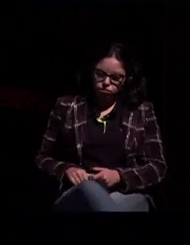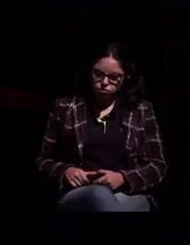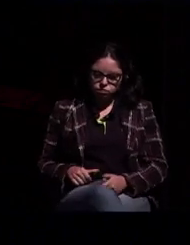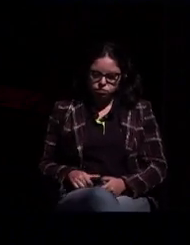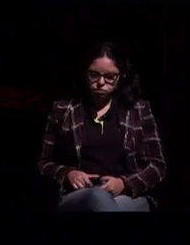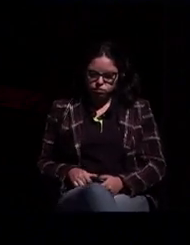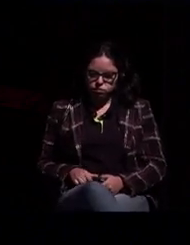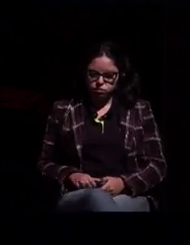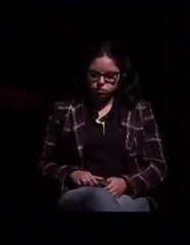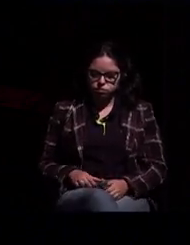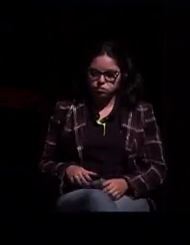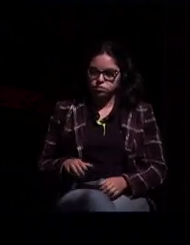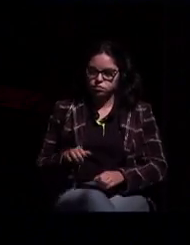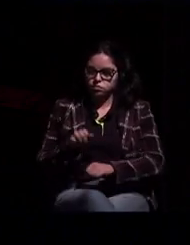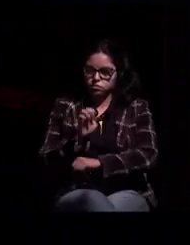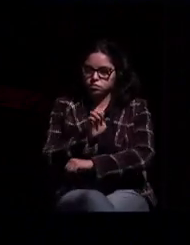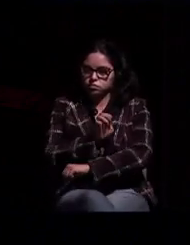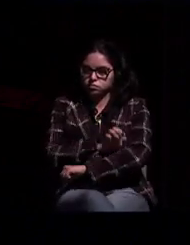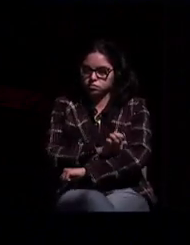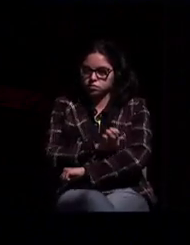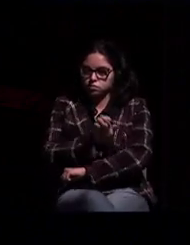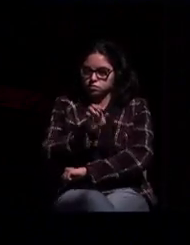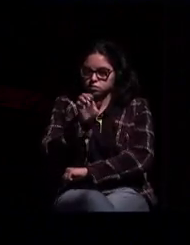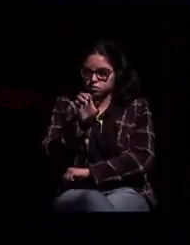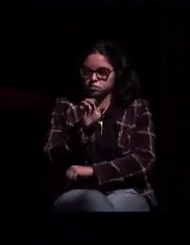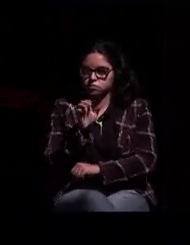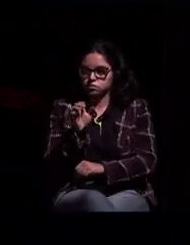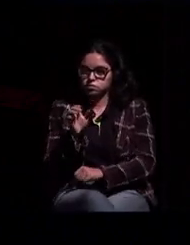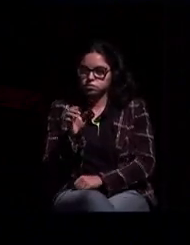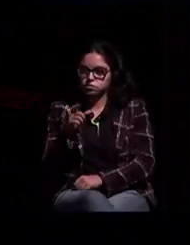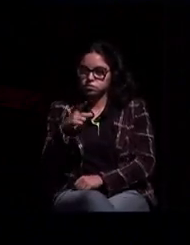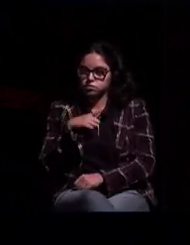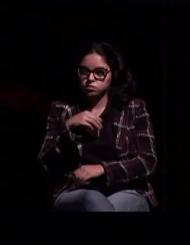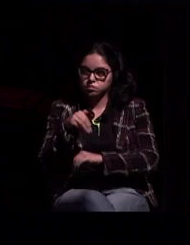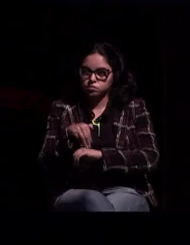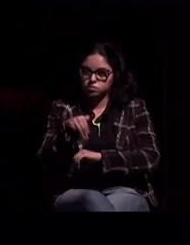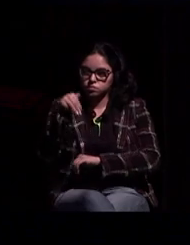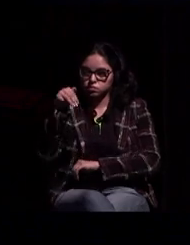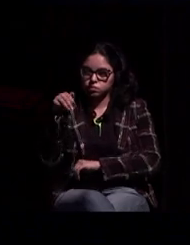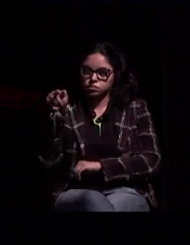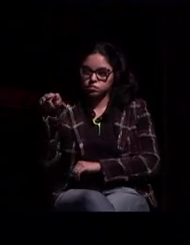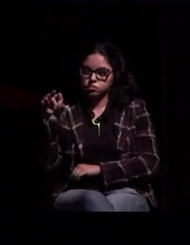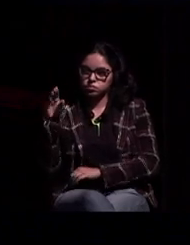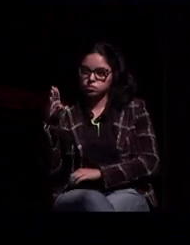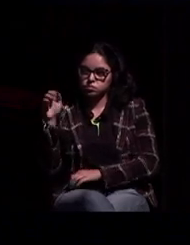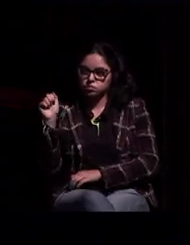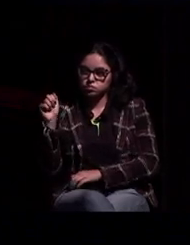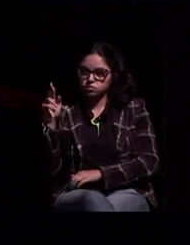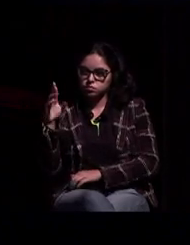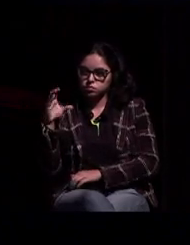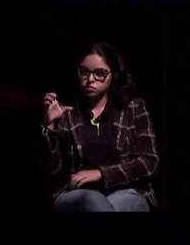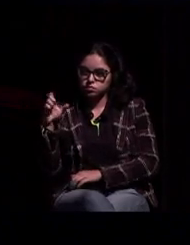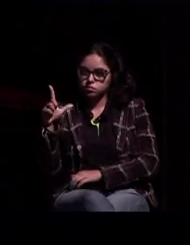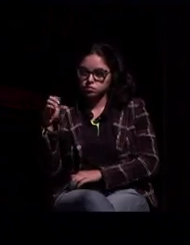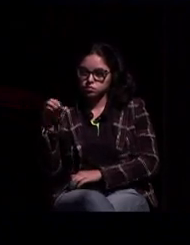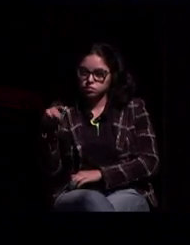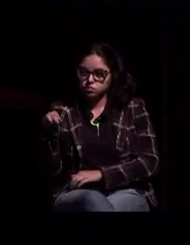that a Master’s degree in Barcelona and get some work experience making very little money will add up to their résumé.